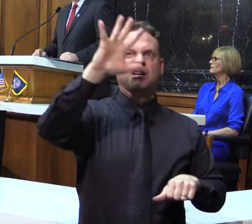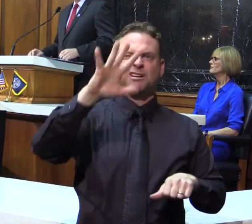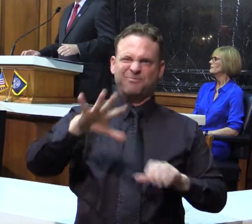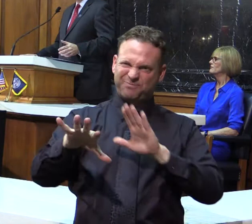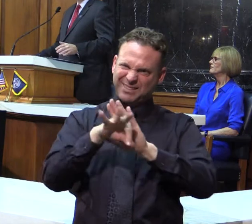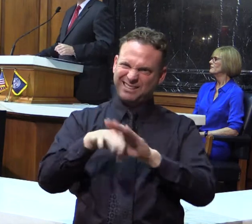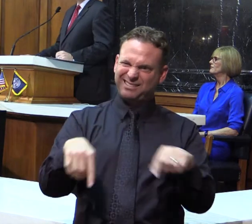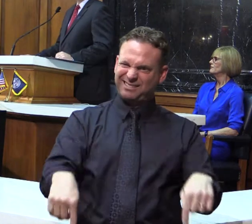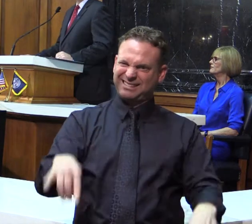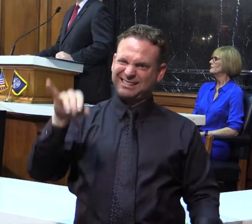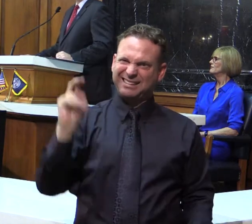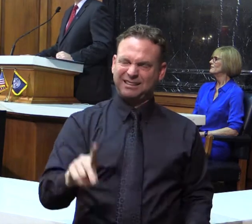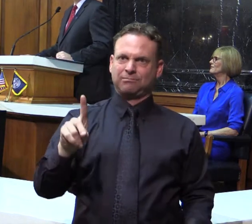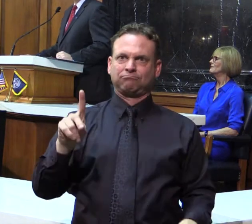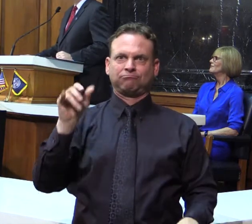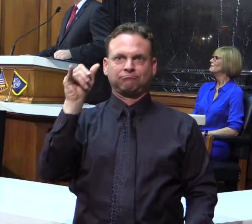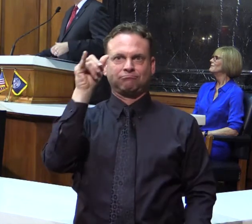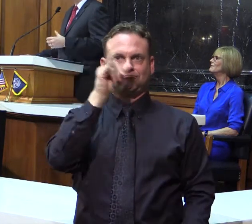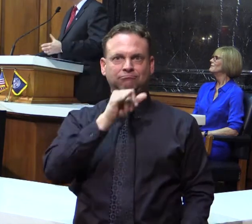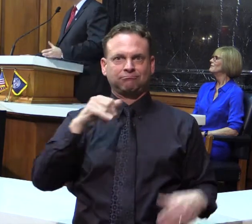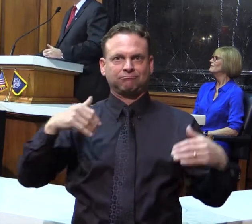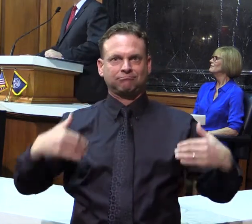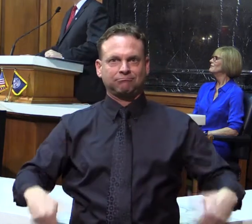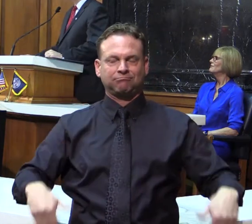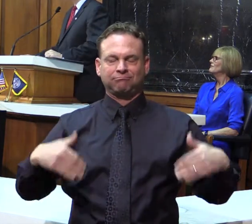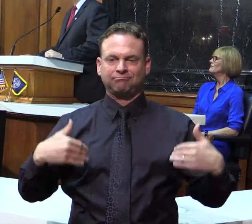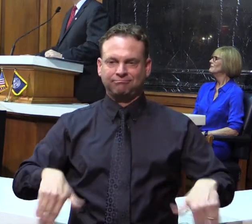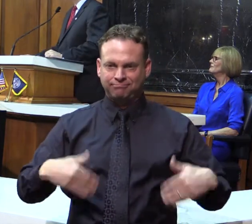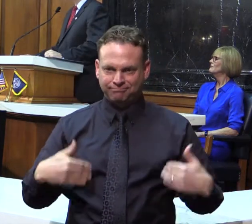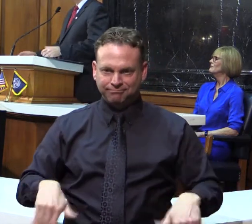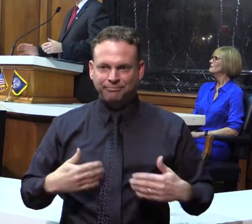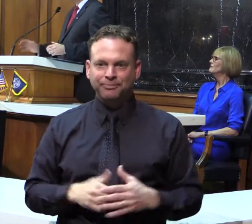… emerging digital technologies … the cloud and big data.